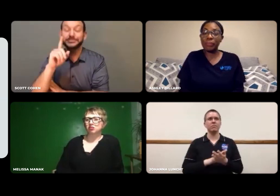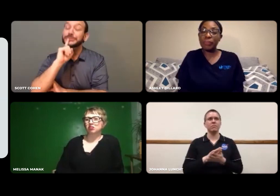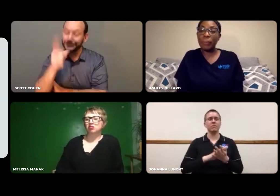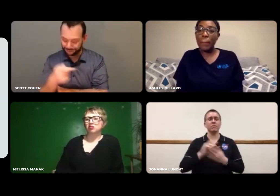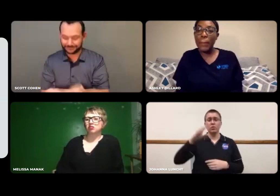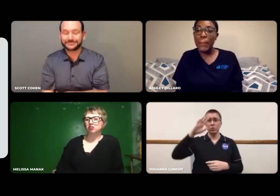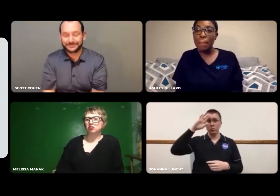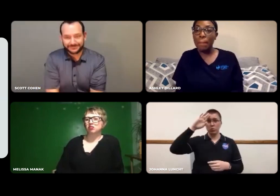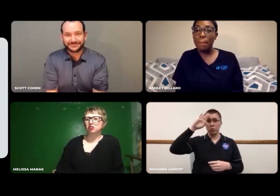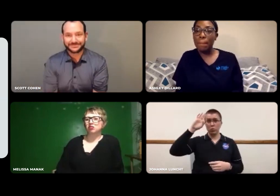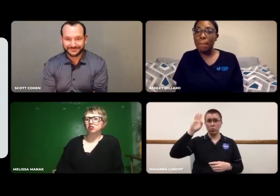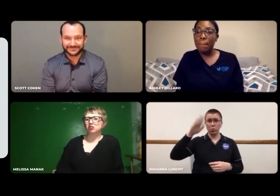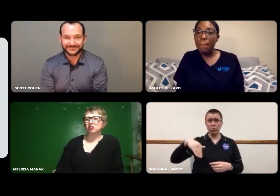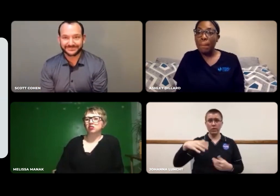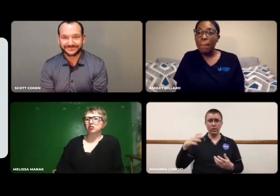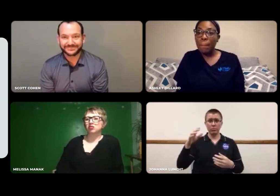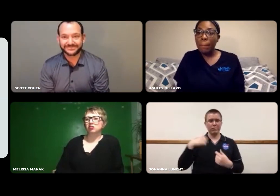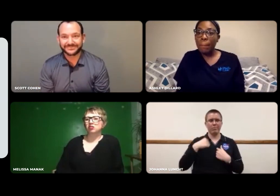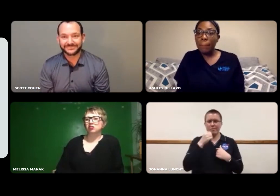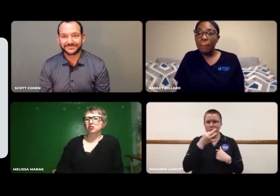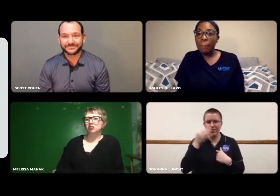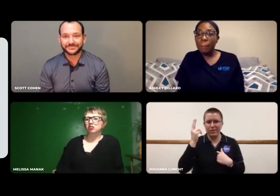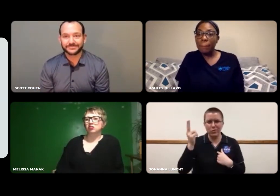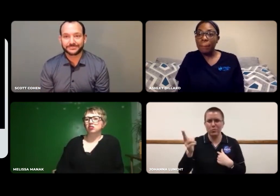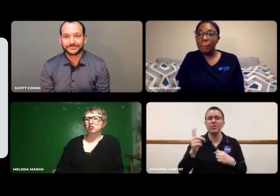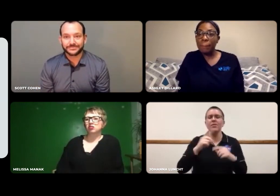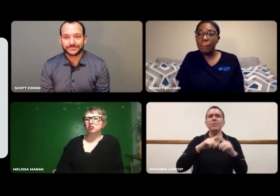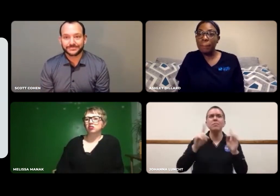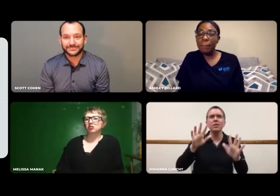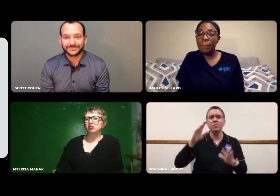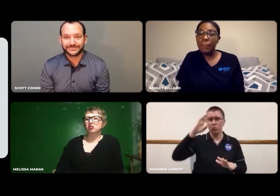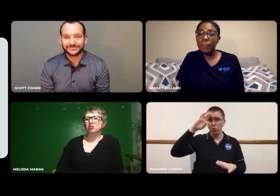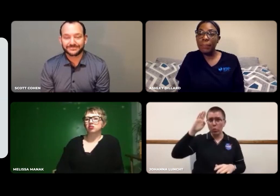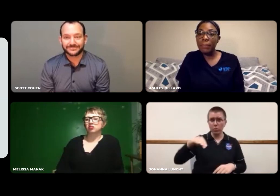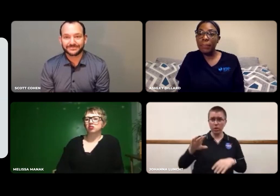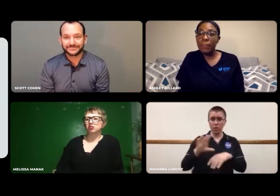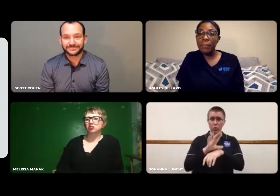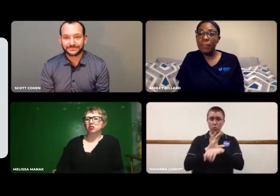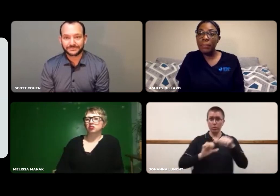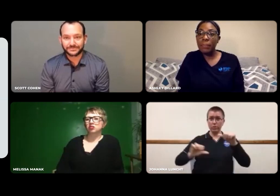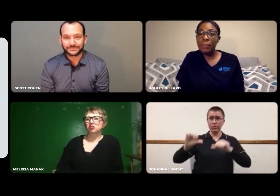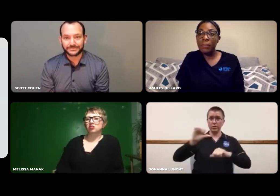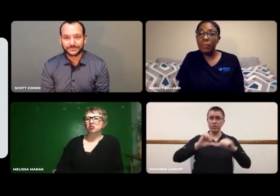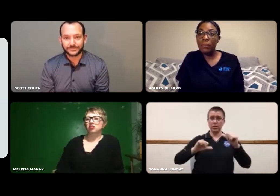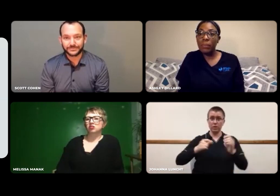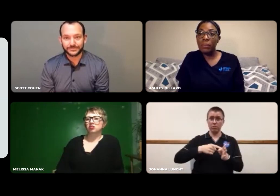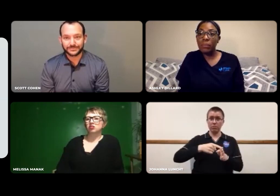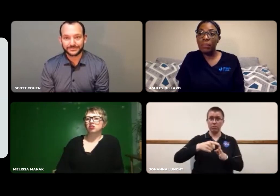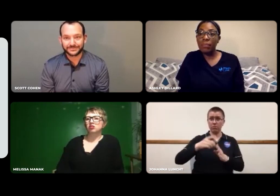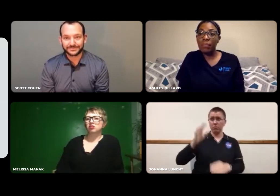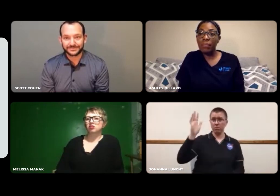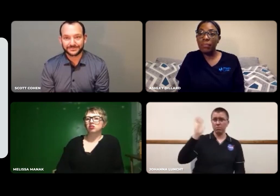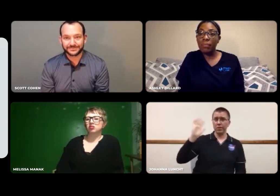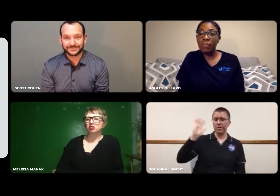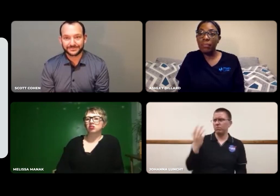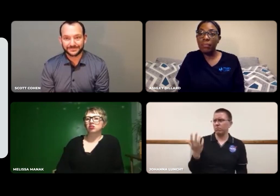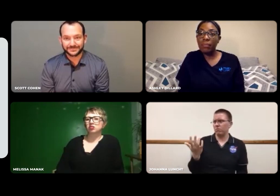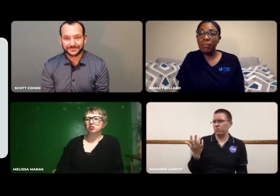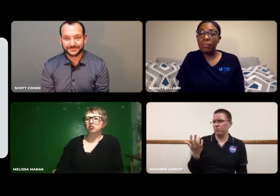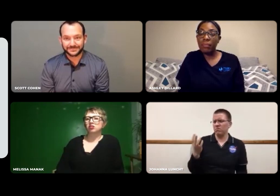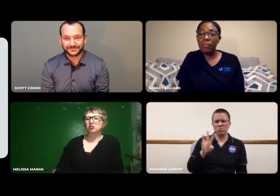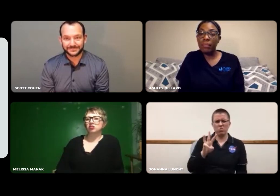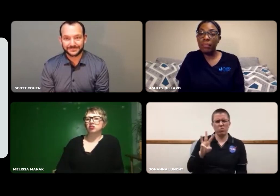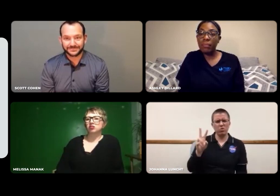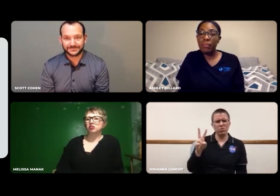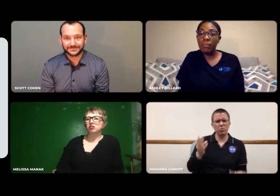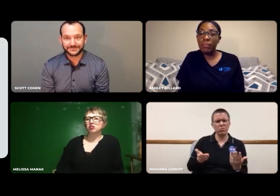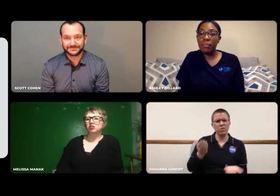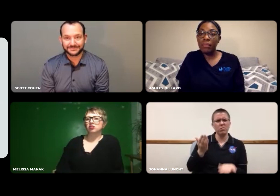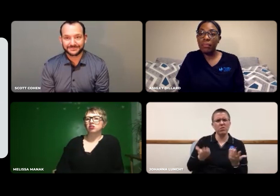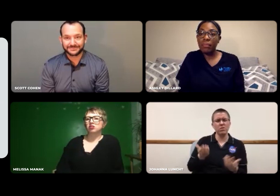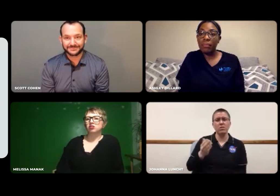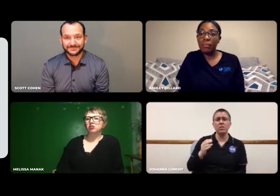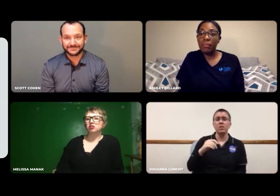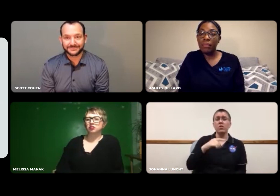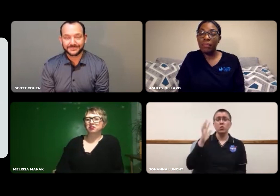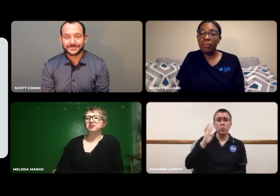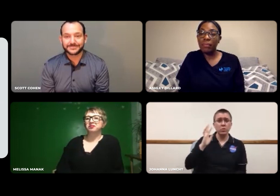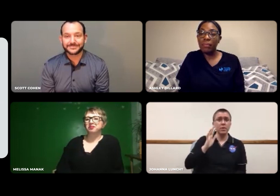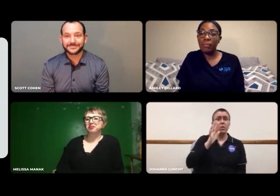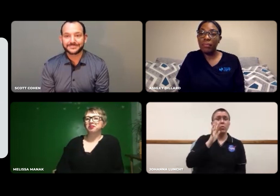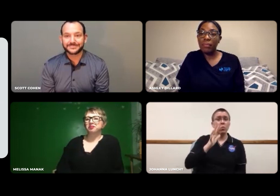I'm not a history expert, but I know that computer science, during World War 2, was heavily